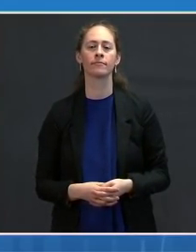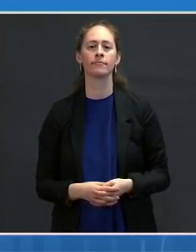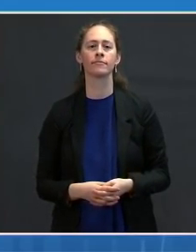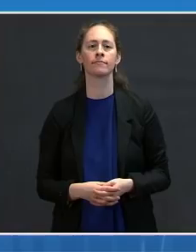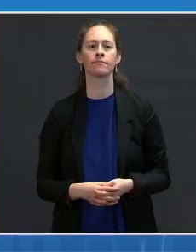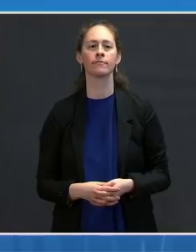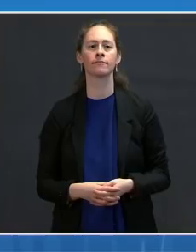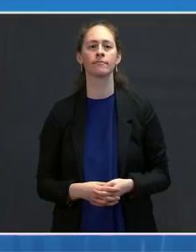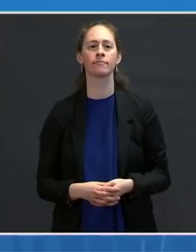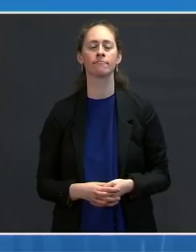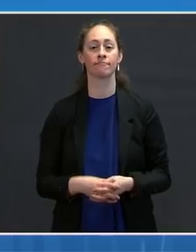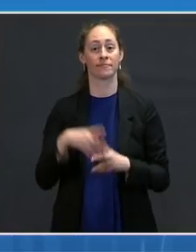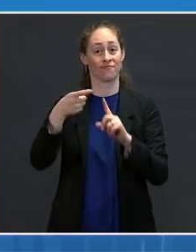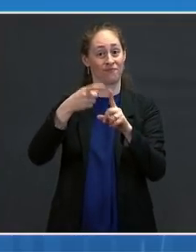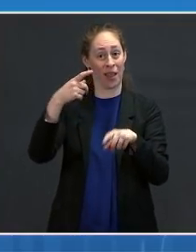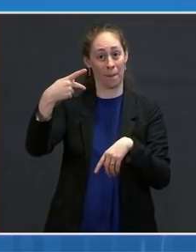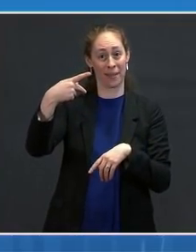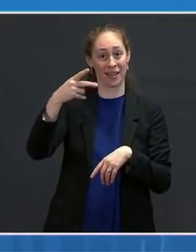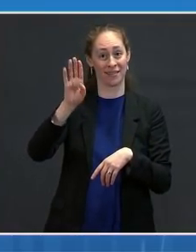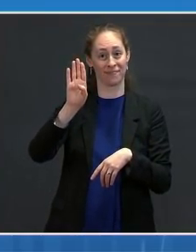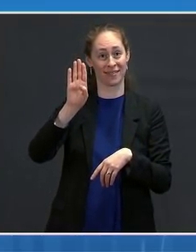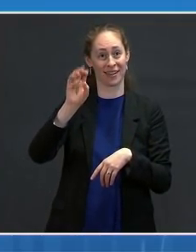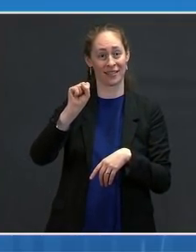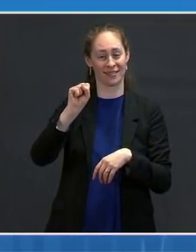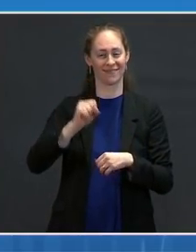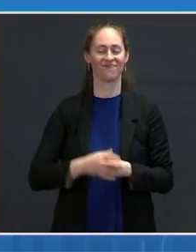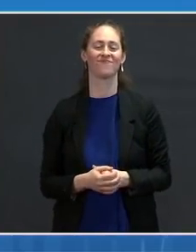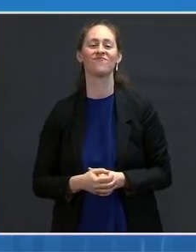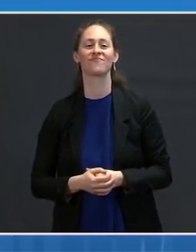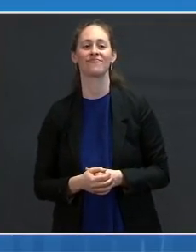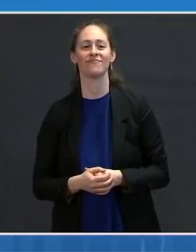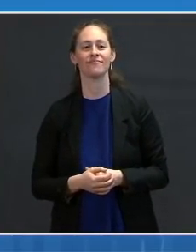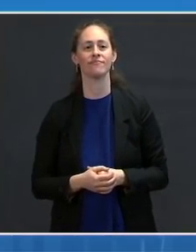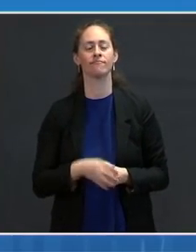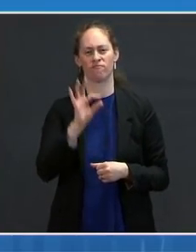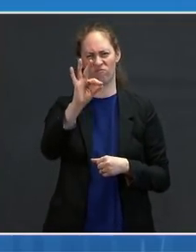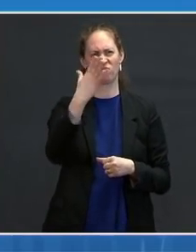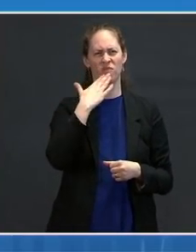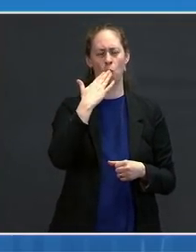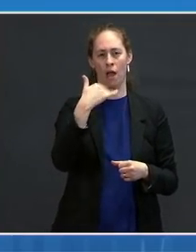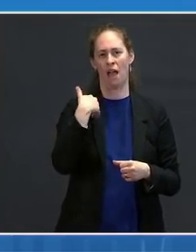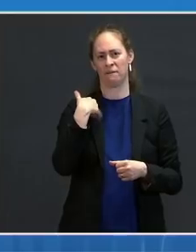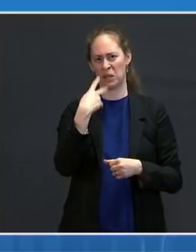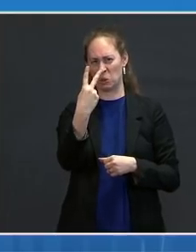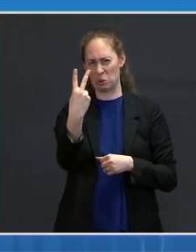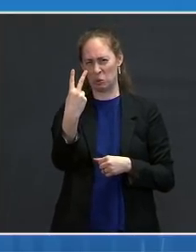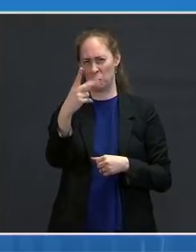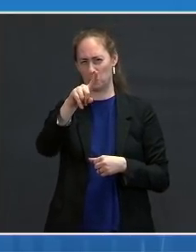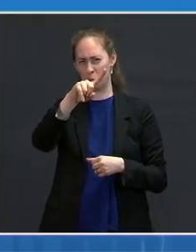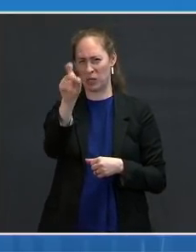The Press: Hi, thanks so much for taking my question. I have two questions. The first is: A lack of pharmacies and hospitals,